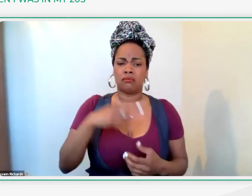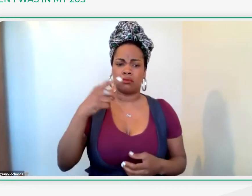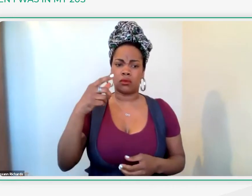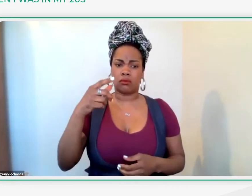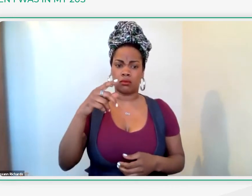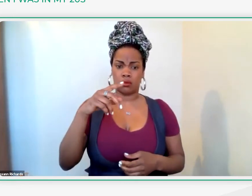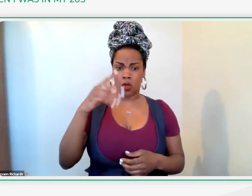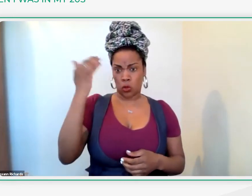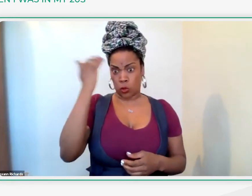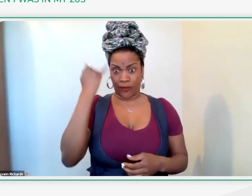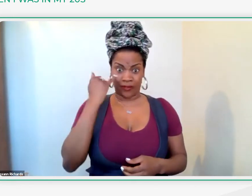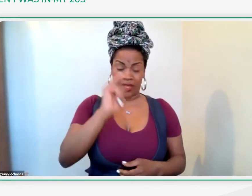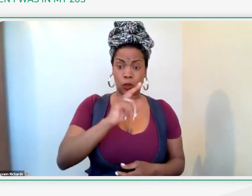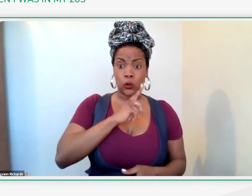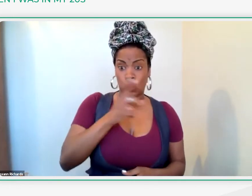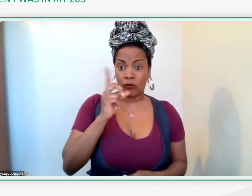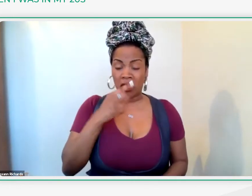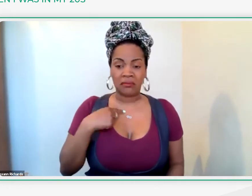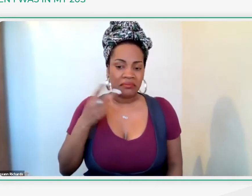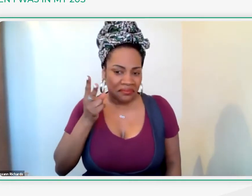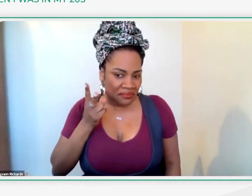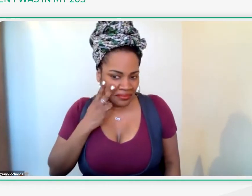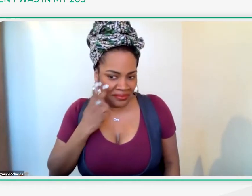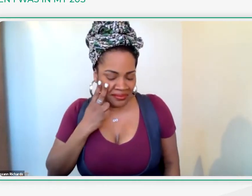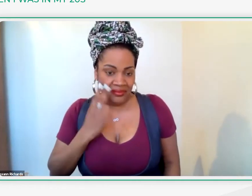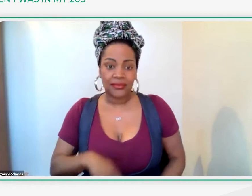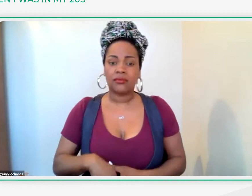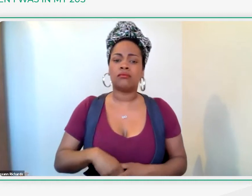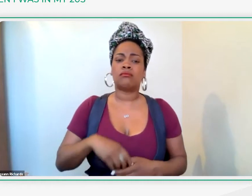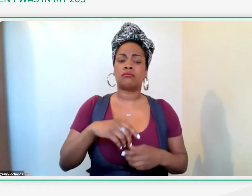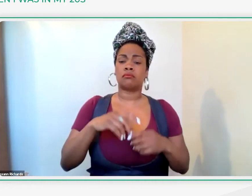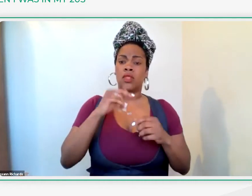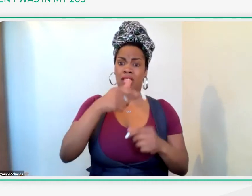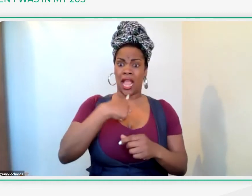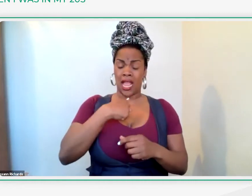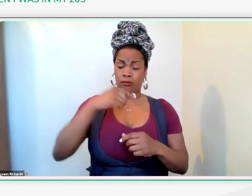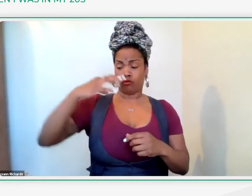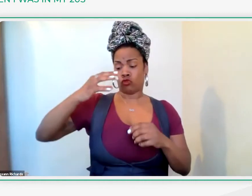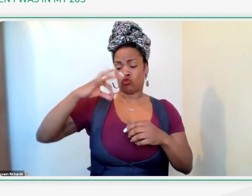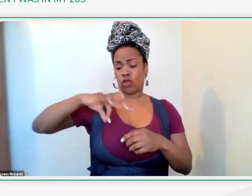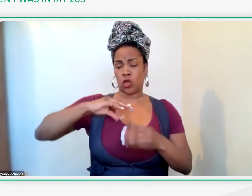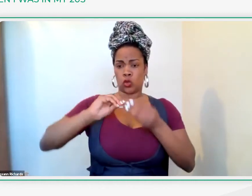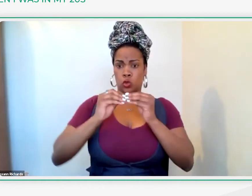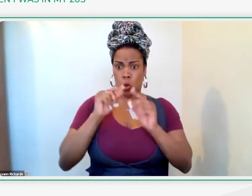Now I want to check the audience, to see if you know if this is true or false: